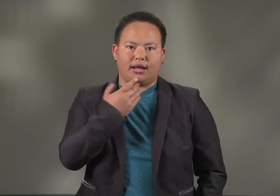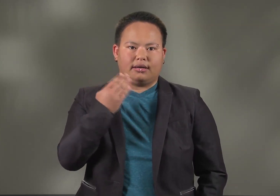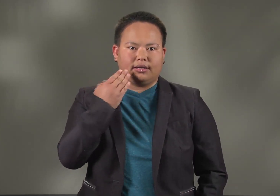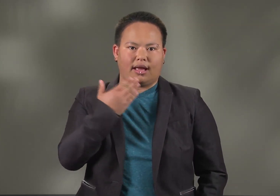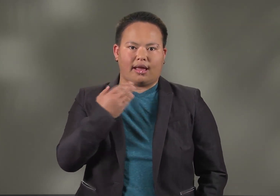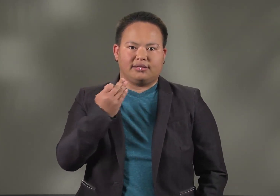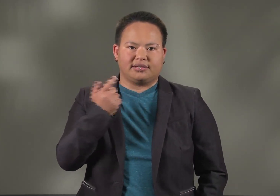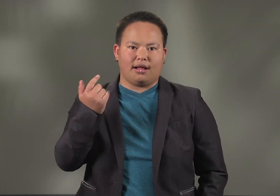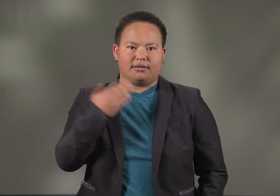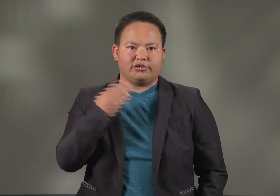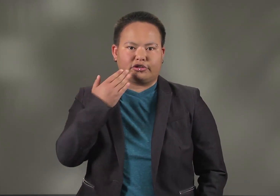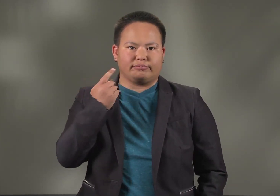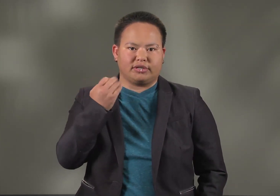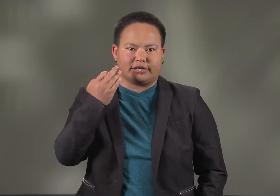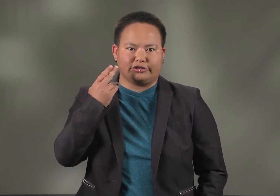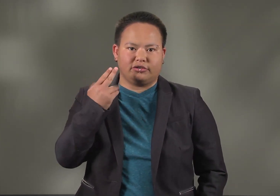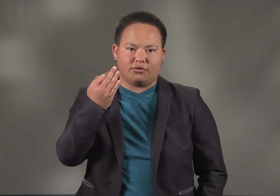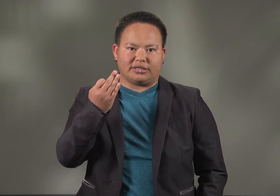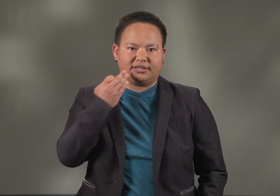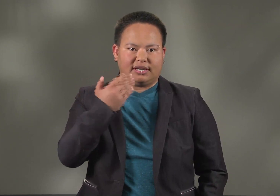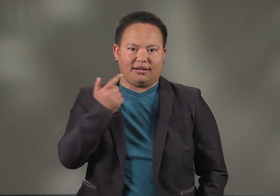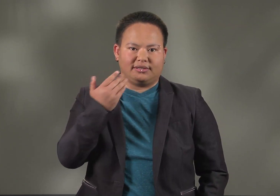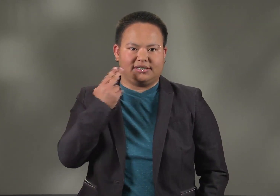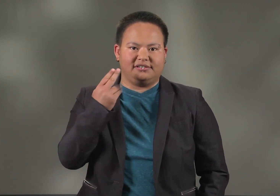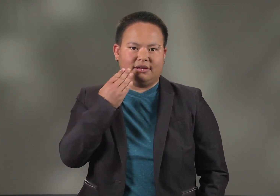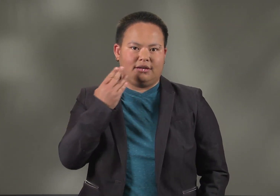any ASL interpreters or CLTs